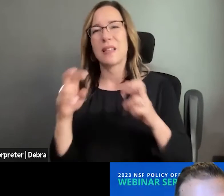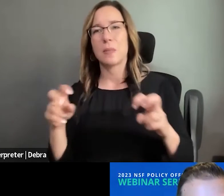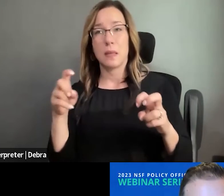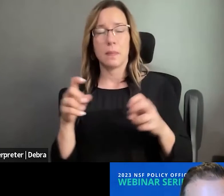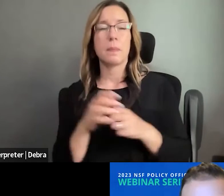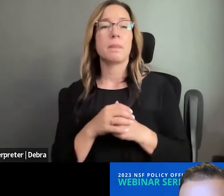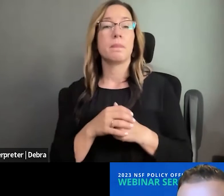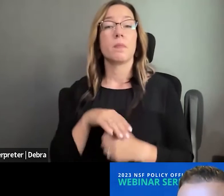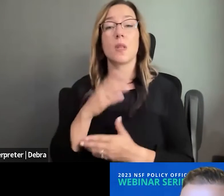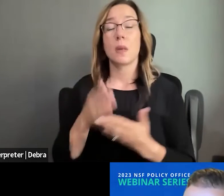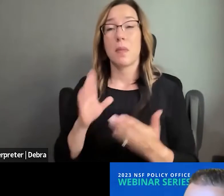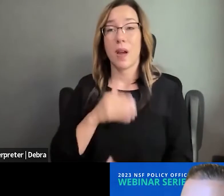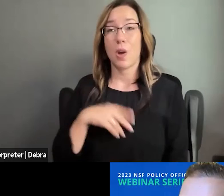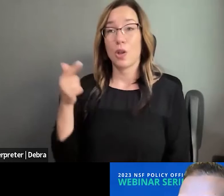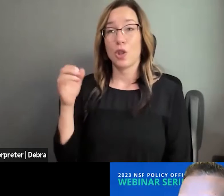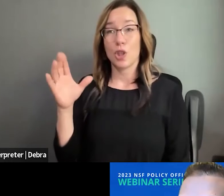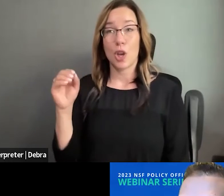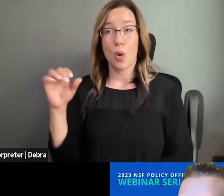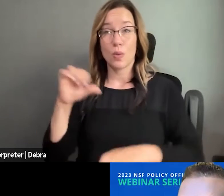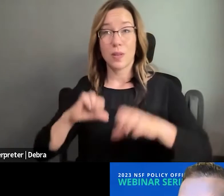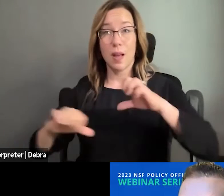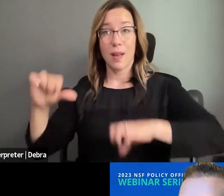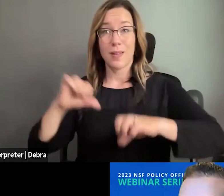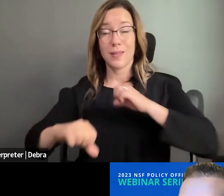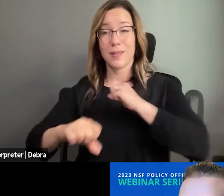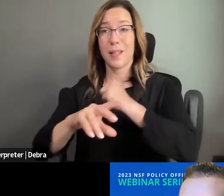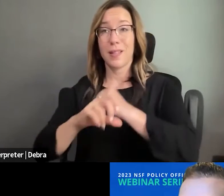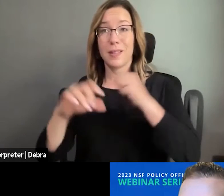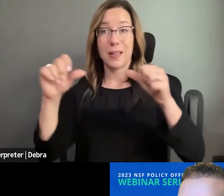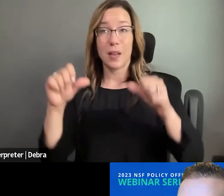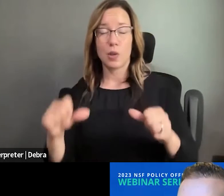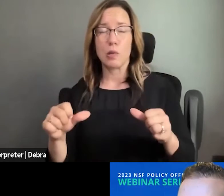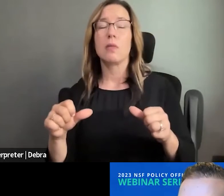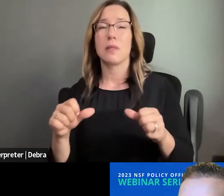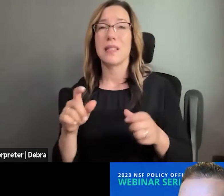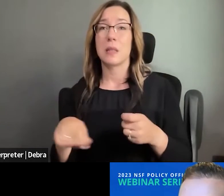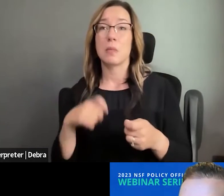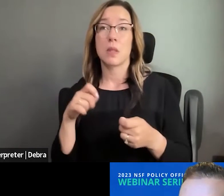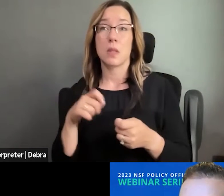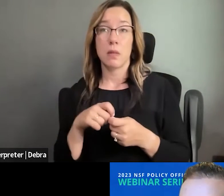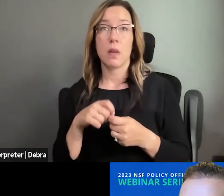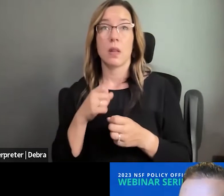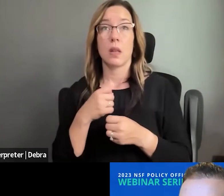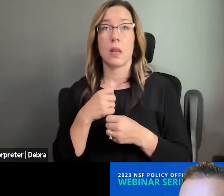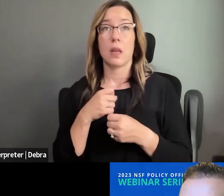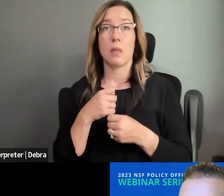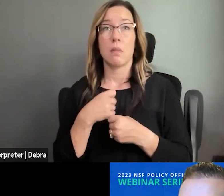our geosciences solicitations may specifically make just NSF,